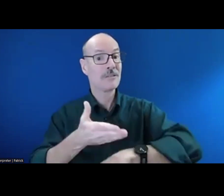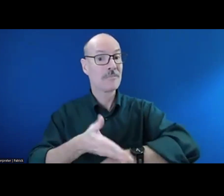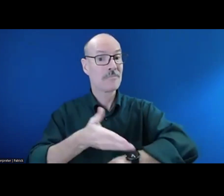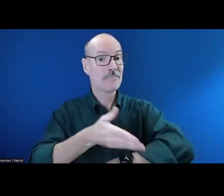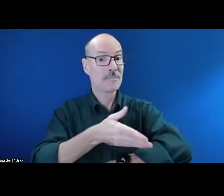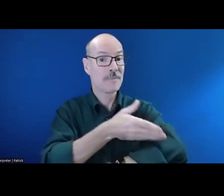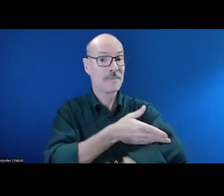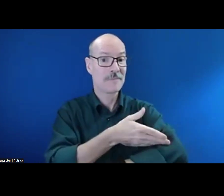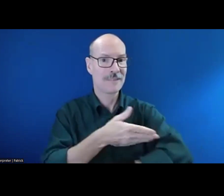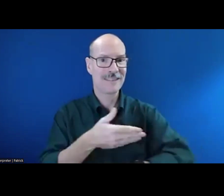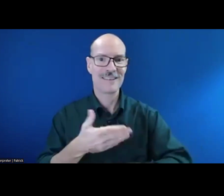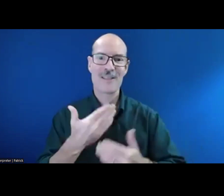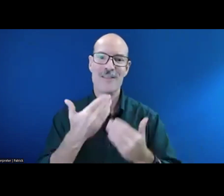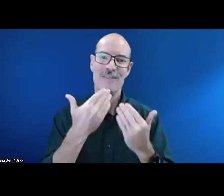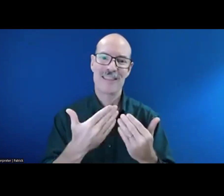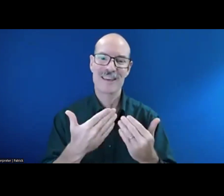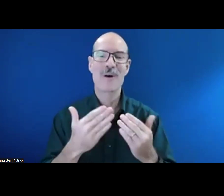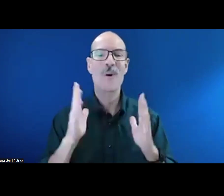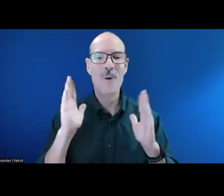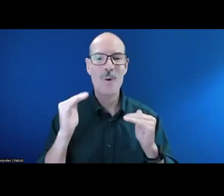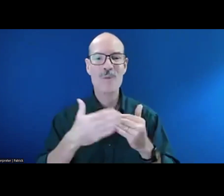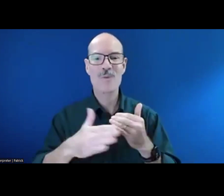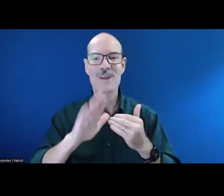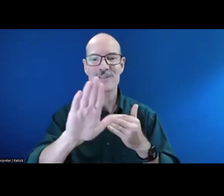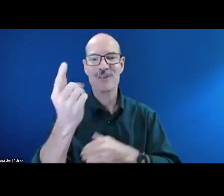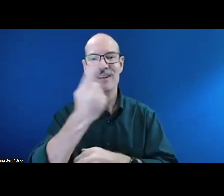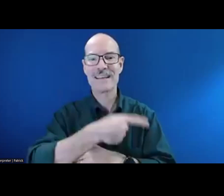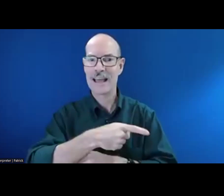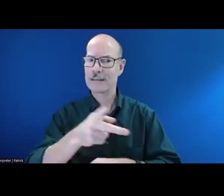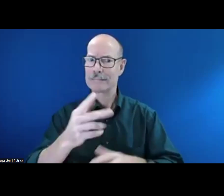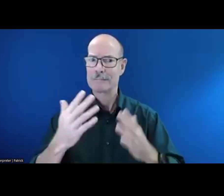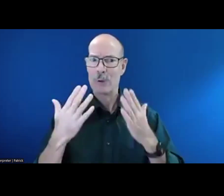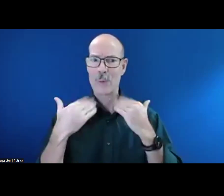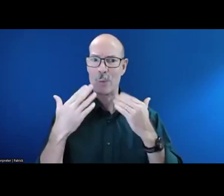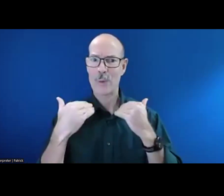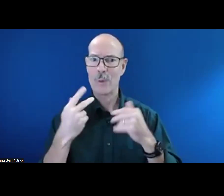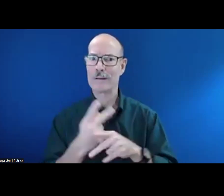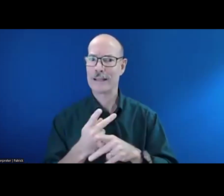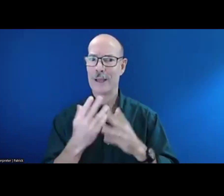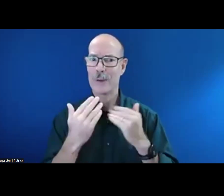And I hope you all have a great rest of your day and stay cool with this heat we're having.